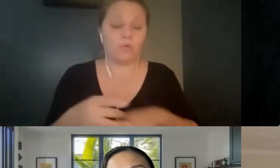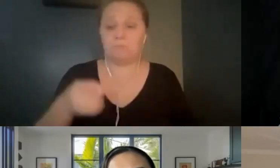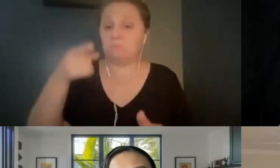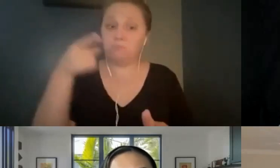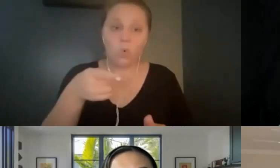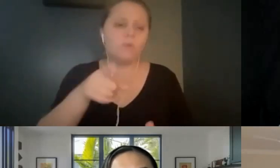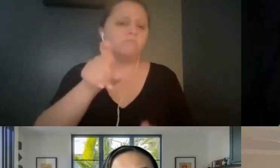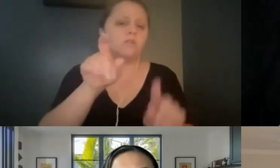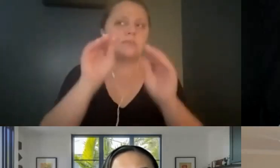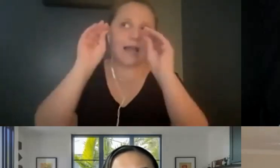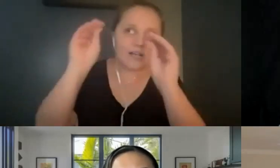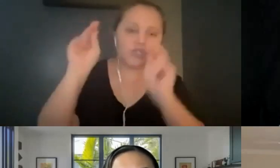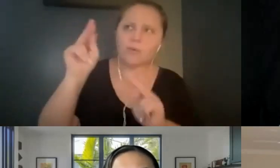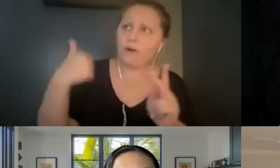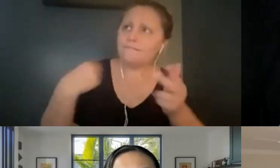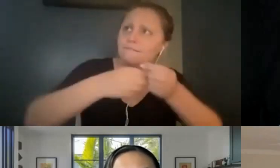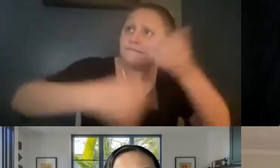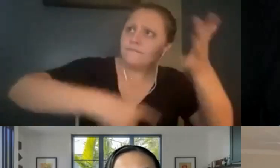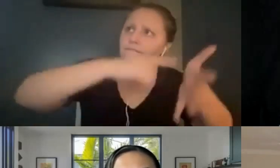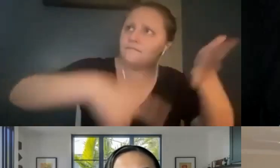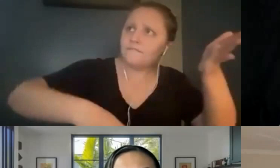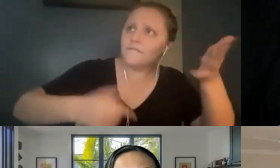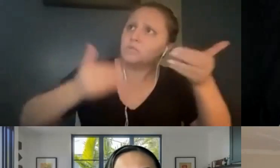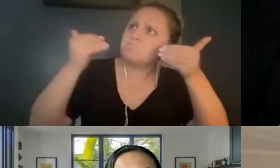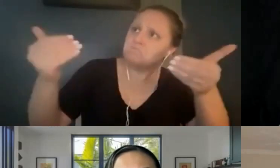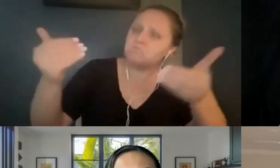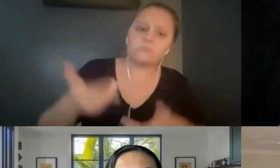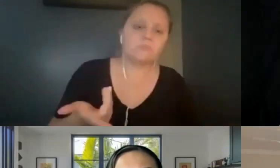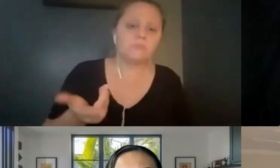that will make that decision to go ahead, and change policies, modify